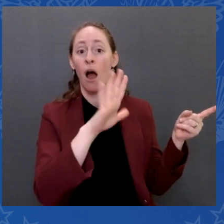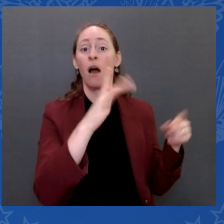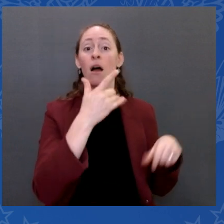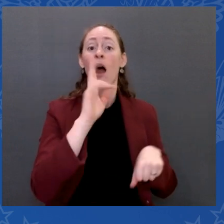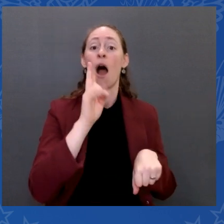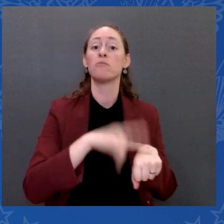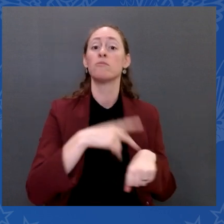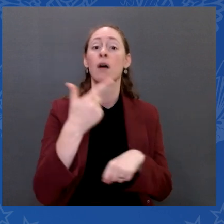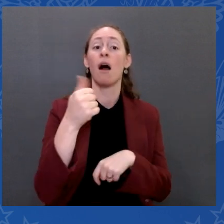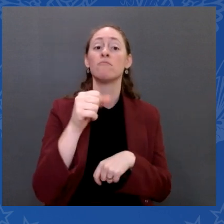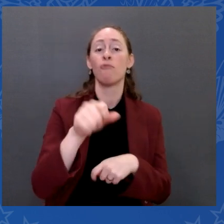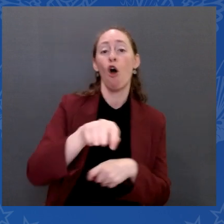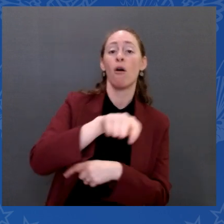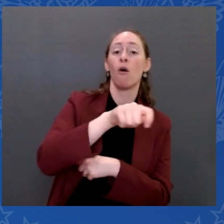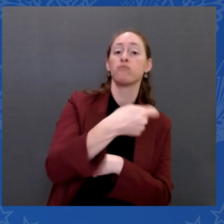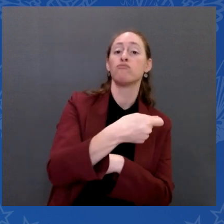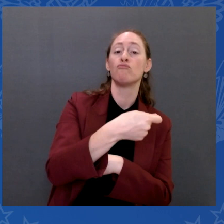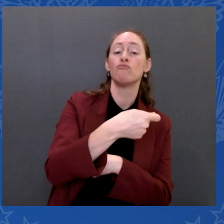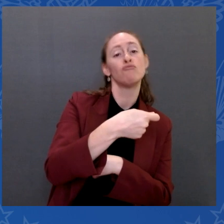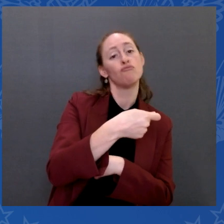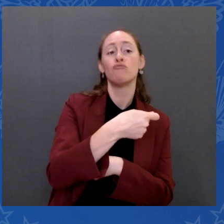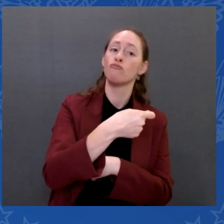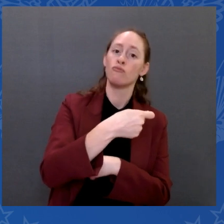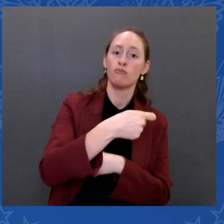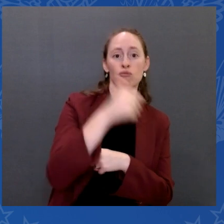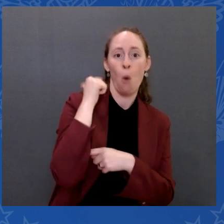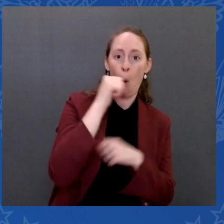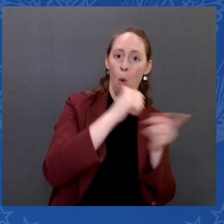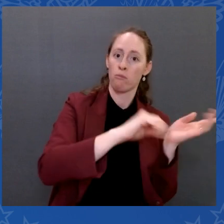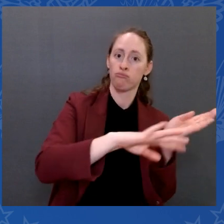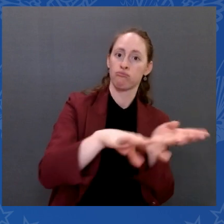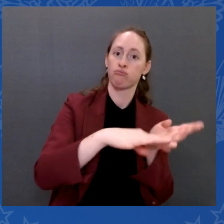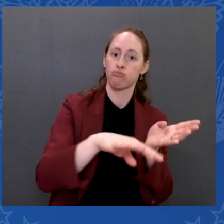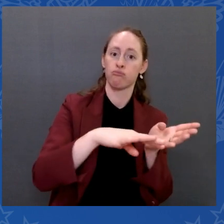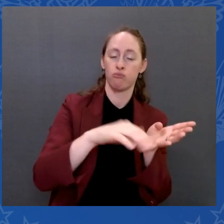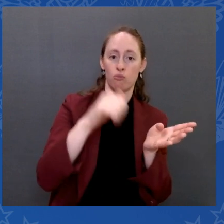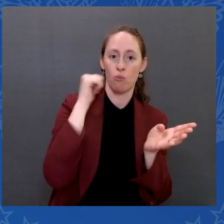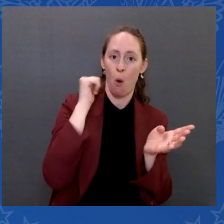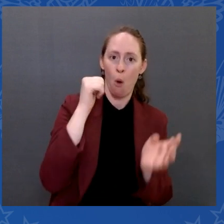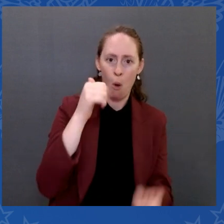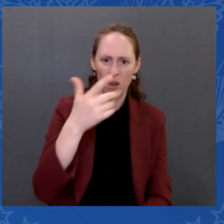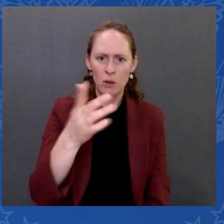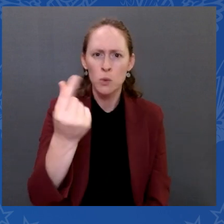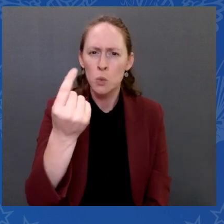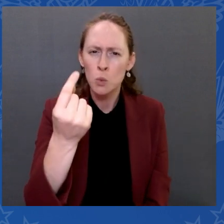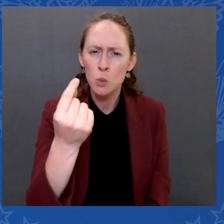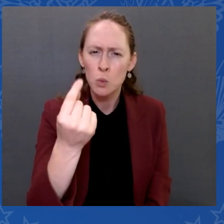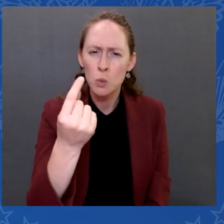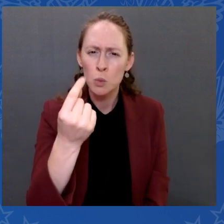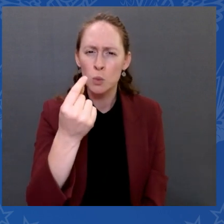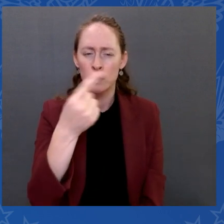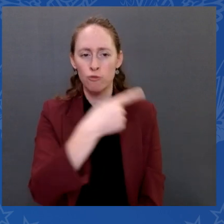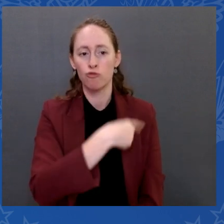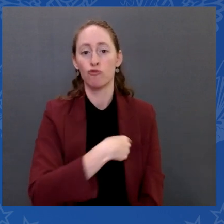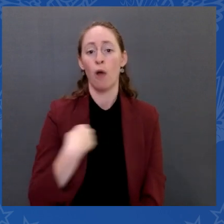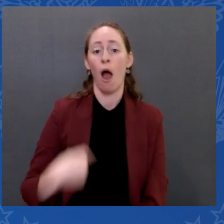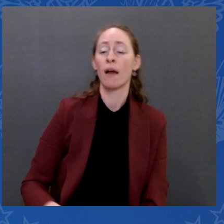or they pressure or otherwise inhibit Taiwan from doing so, you have a global mar- -- global market that's going to be upset. It'll go beyond the defense industry.